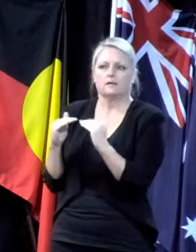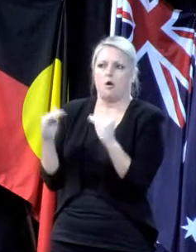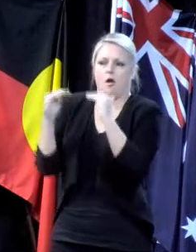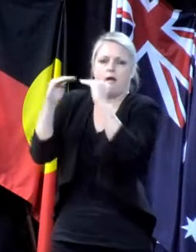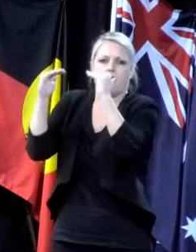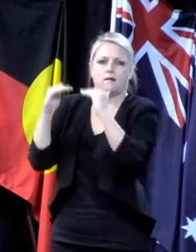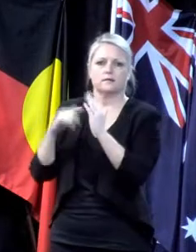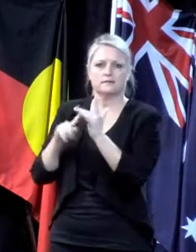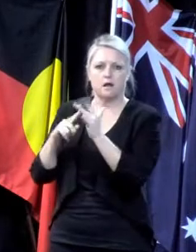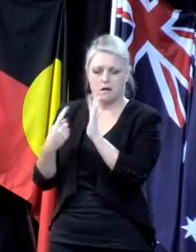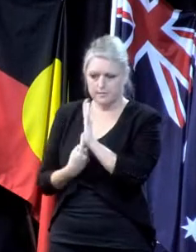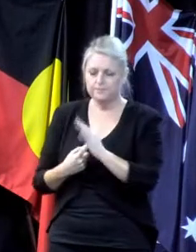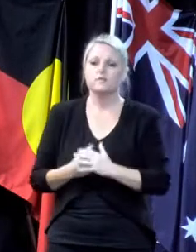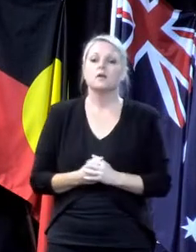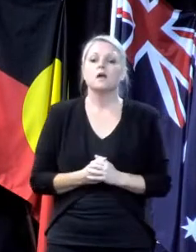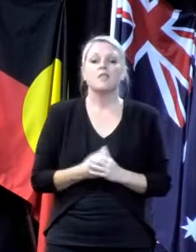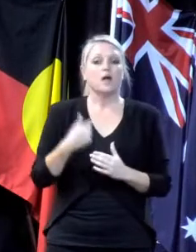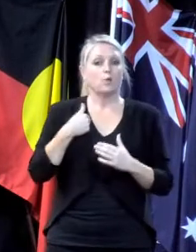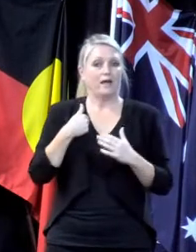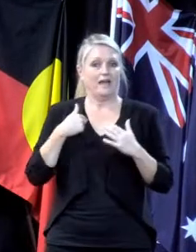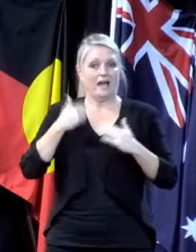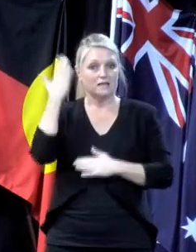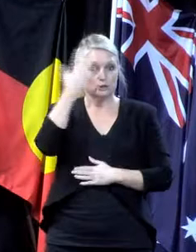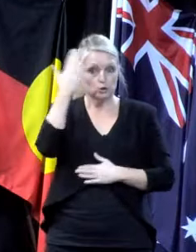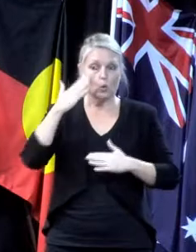Those decisions are made whether we would need to outside support